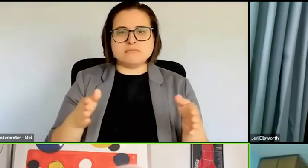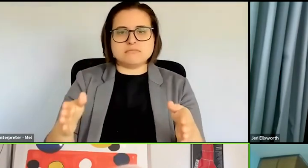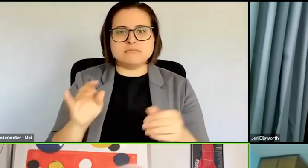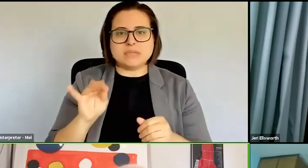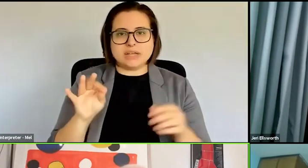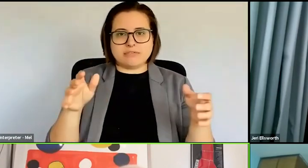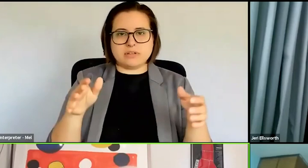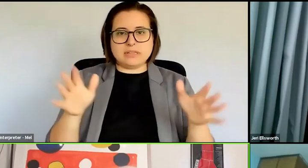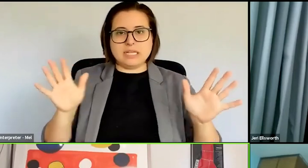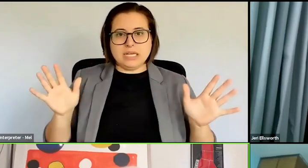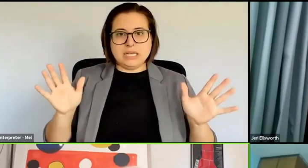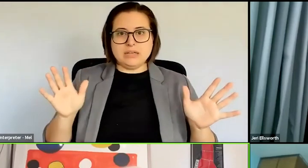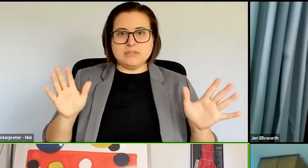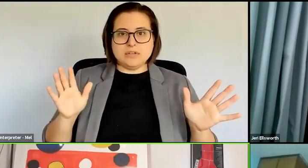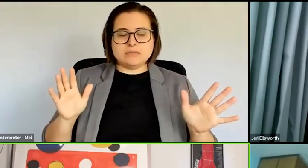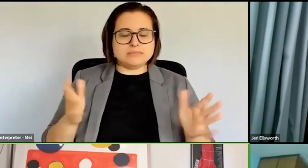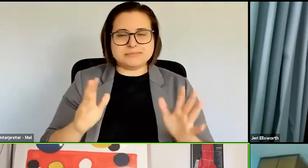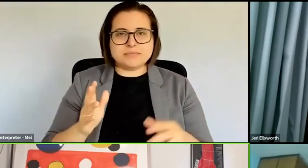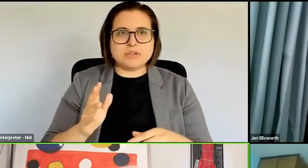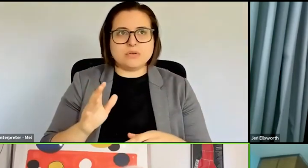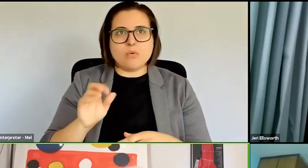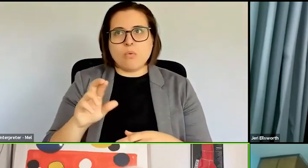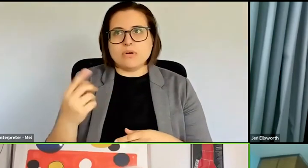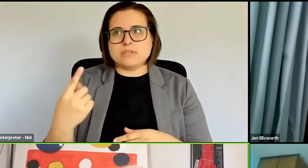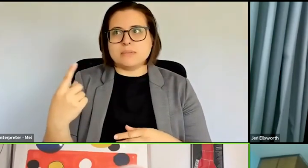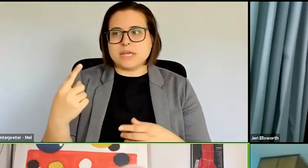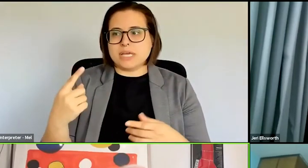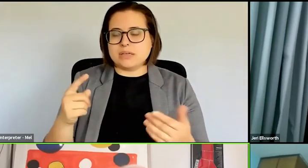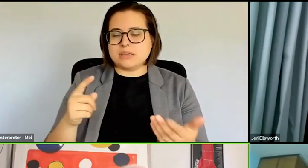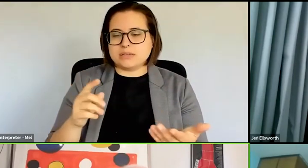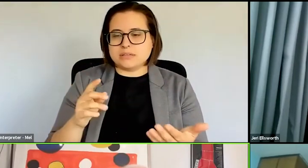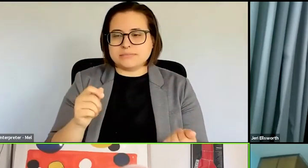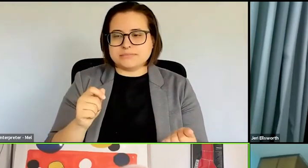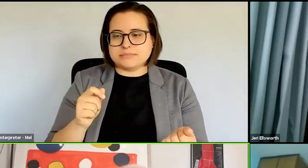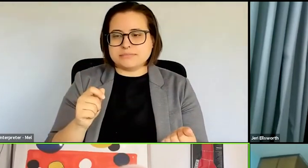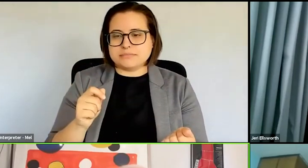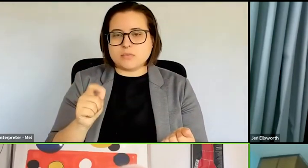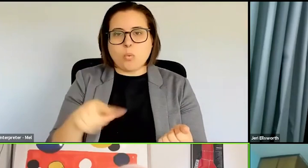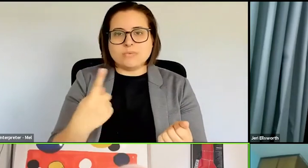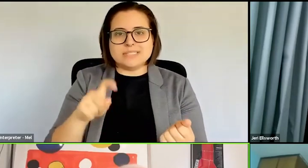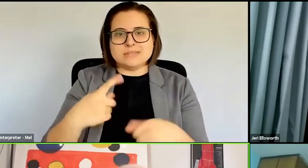or is it one that looks for reflected force so you just wiggle it every so often. We do workarounds